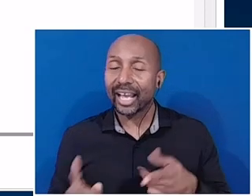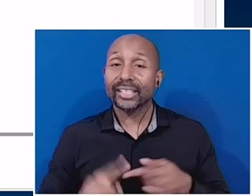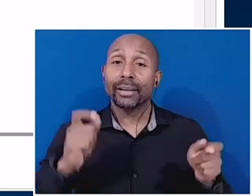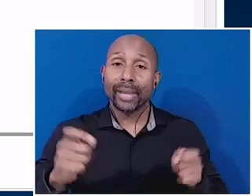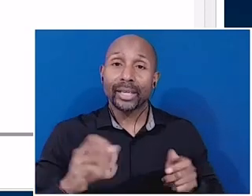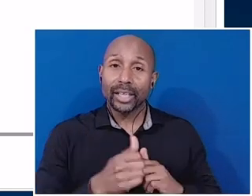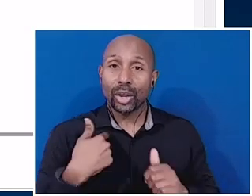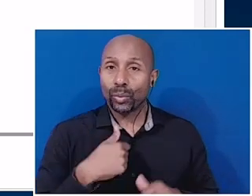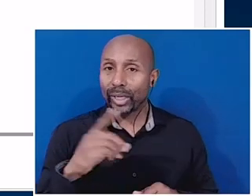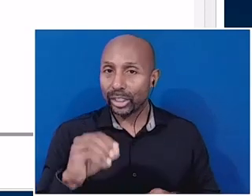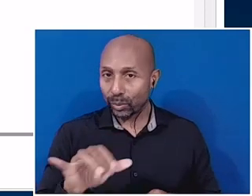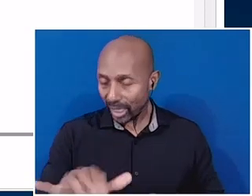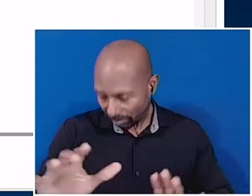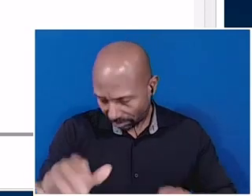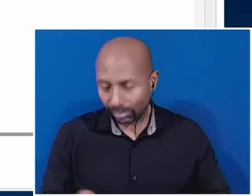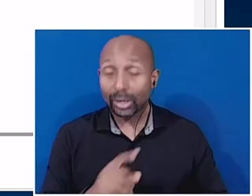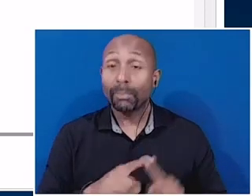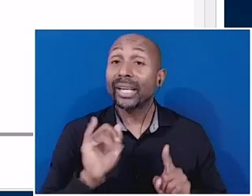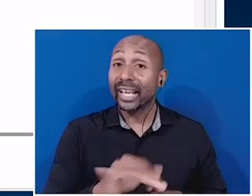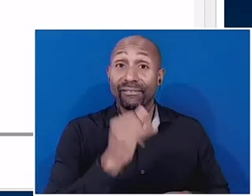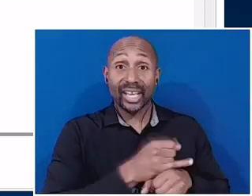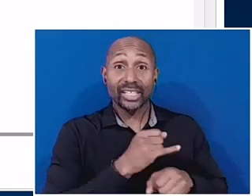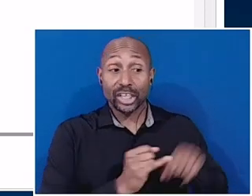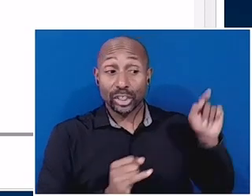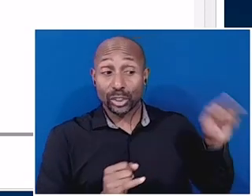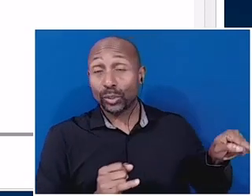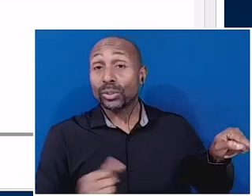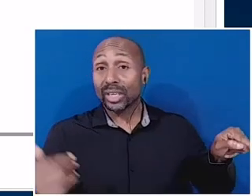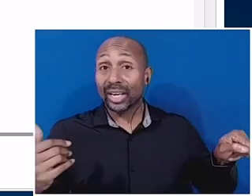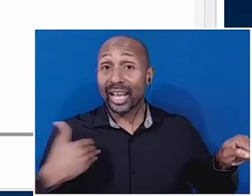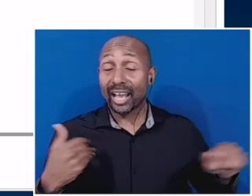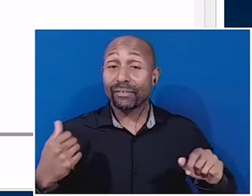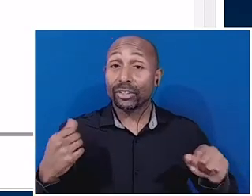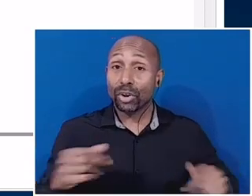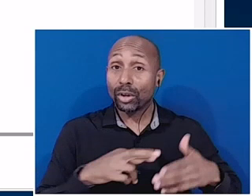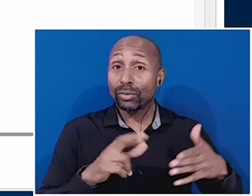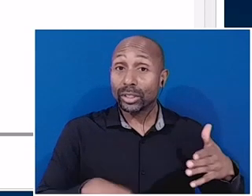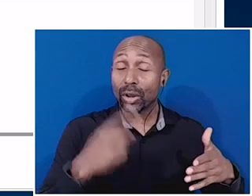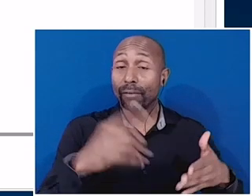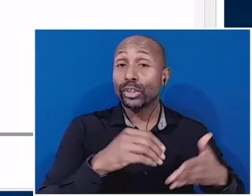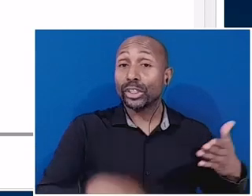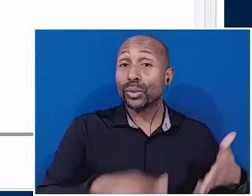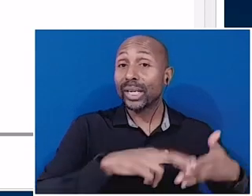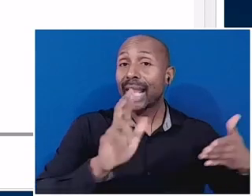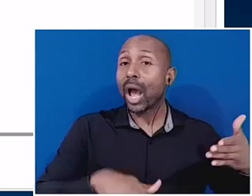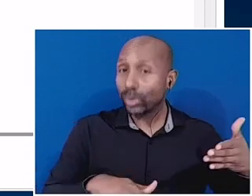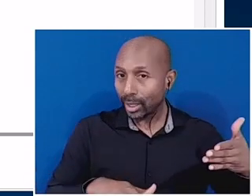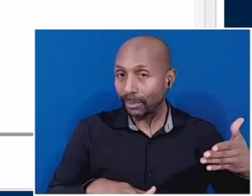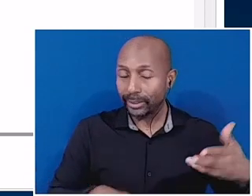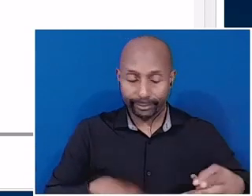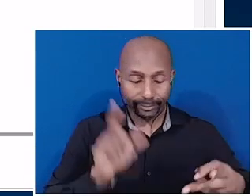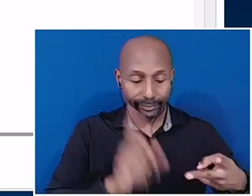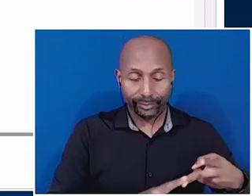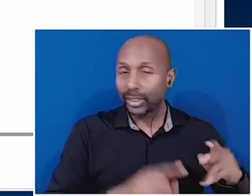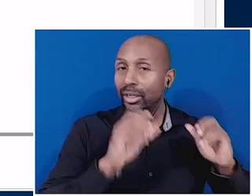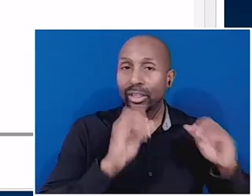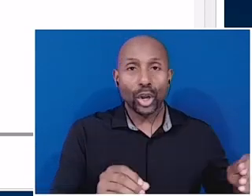But if an institution has strong results for student outcomes, no triggers, no